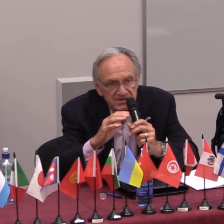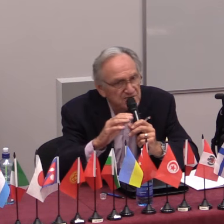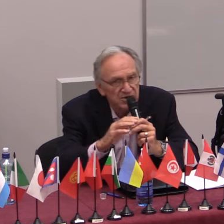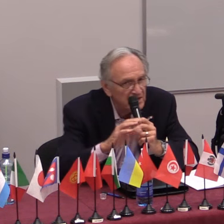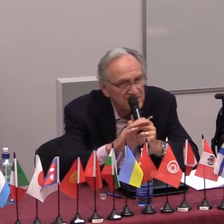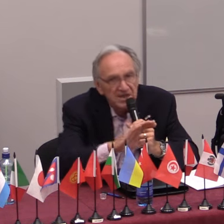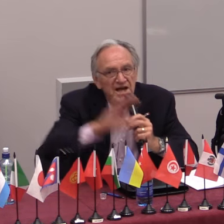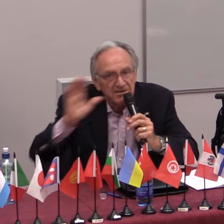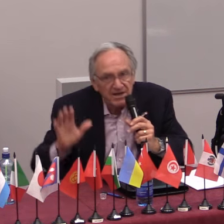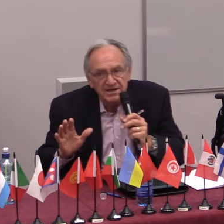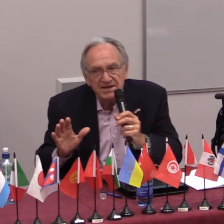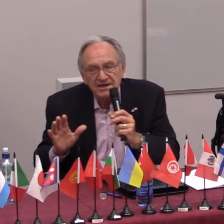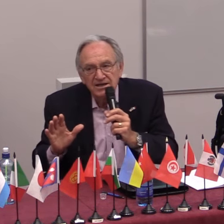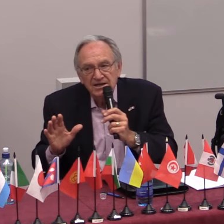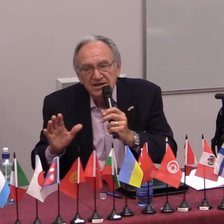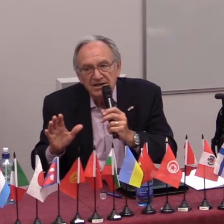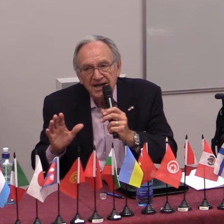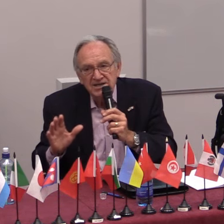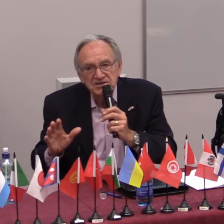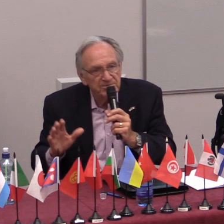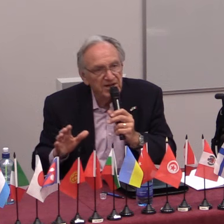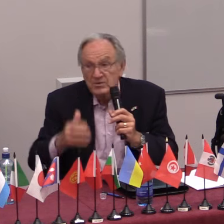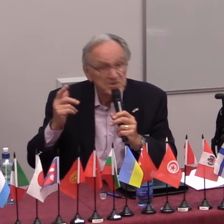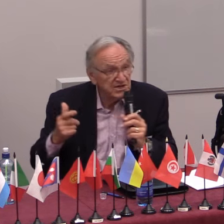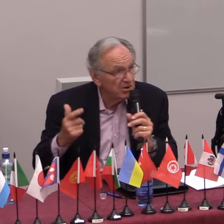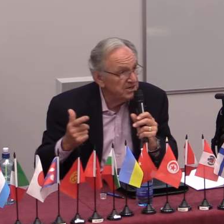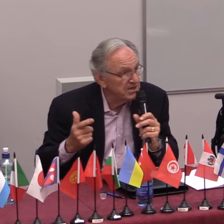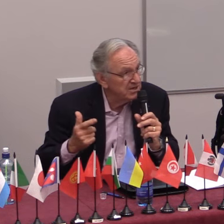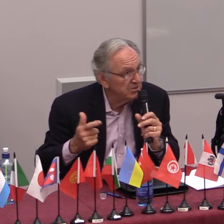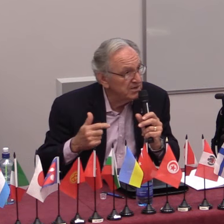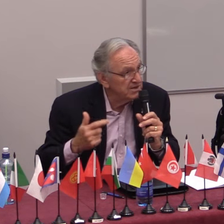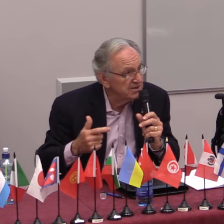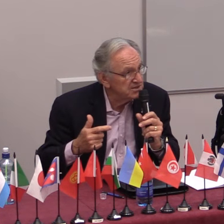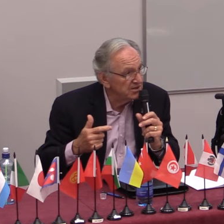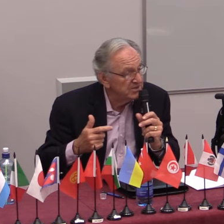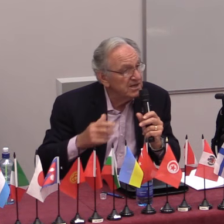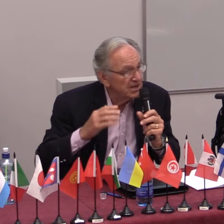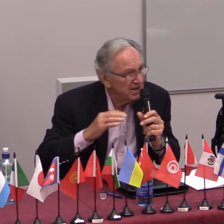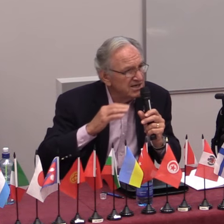is going to cost a lot of money has to comply with CRPD or anything in the CRPD. A lot of